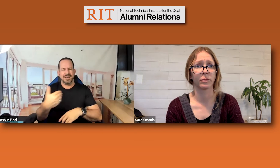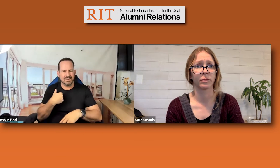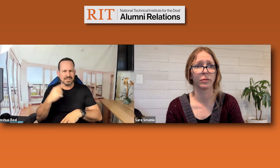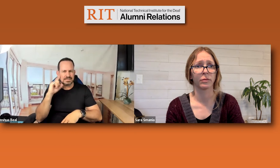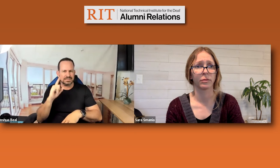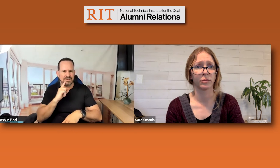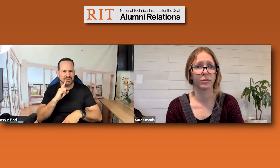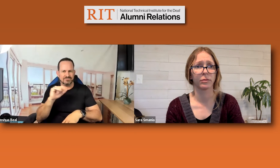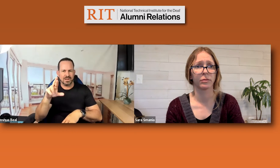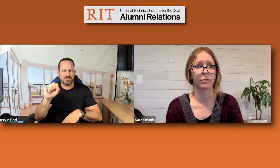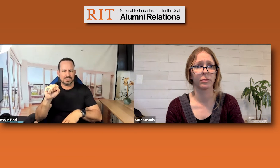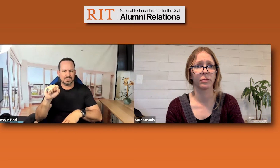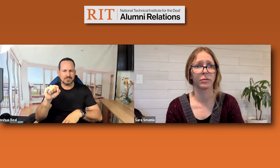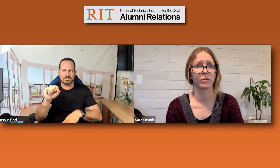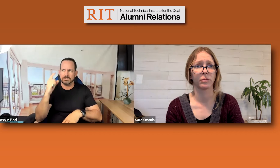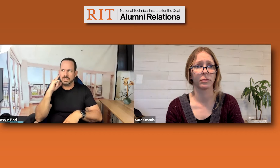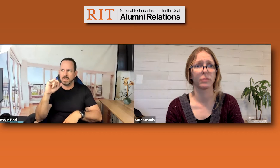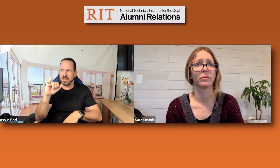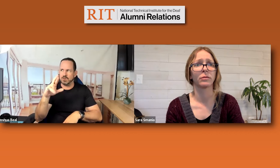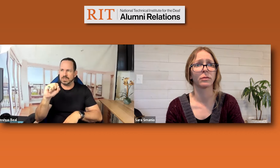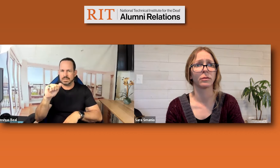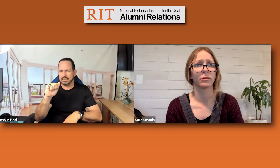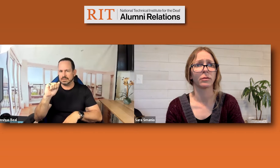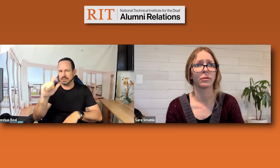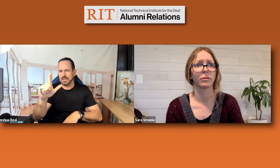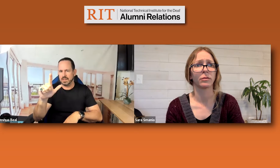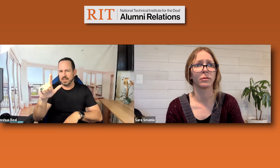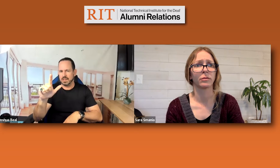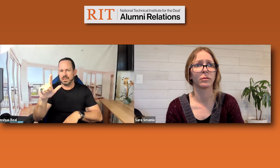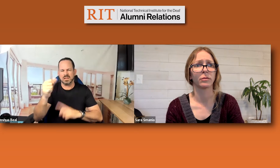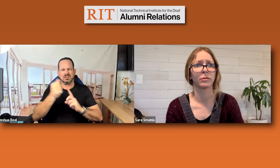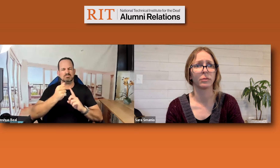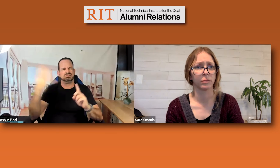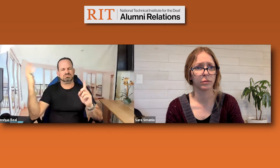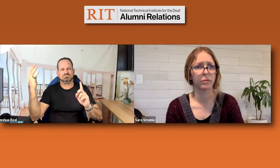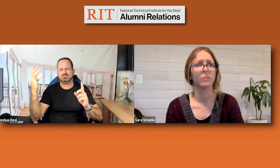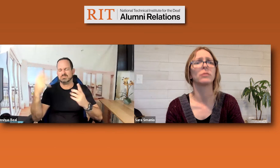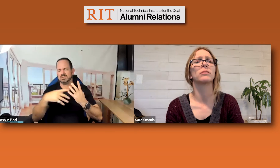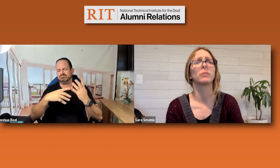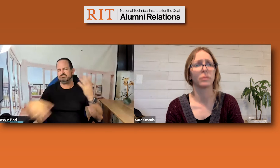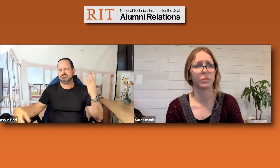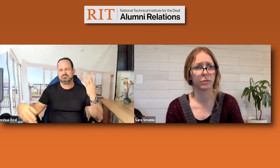looking at different websites. I think there's one, there's an IRS and ASL.